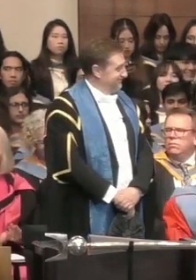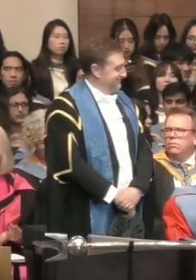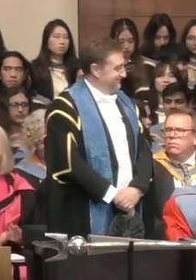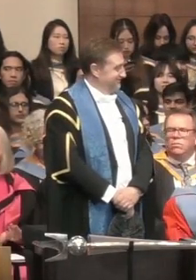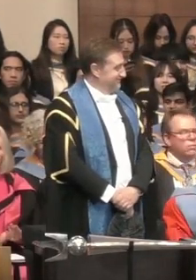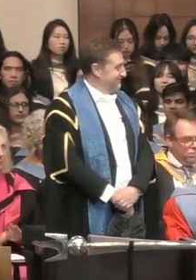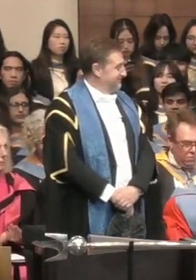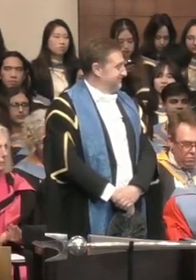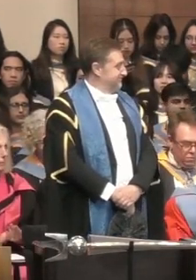For the Degree of Master